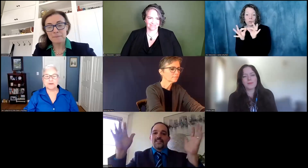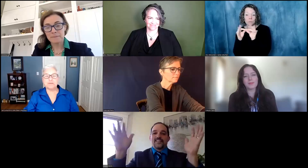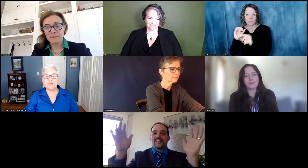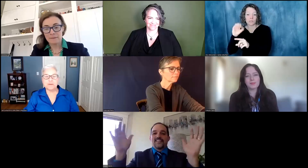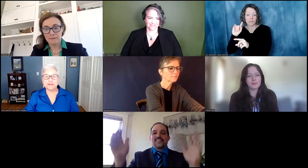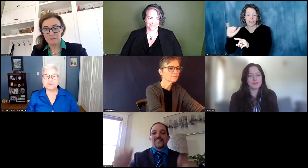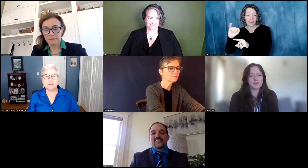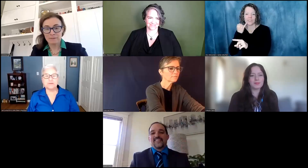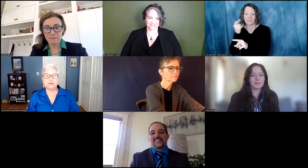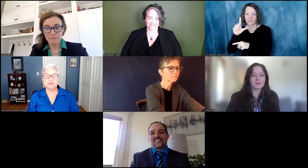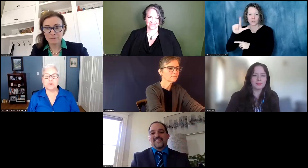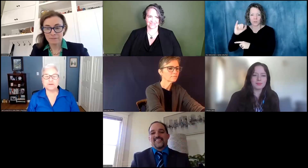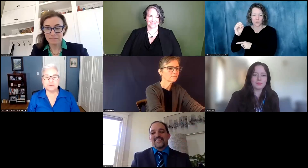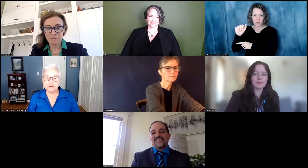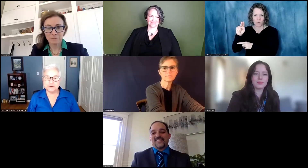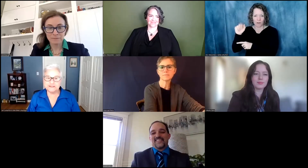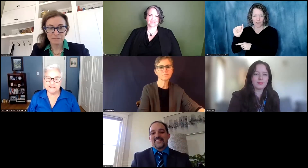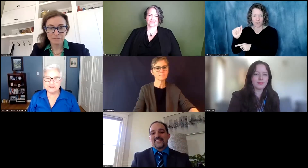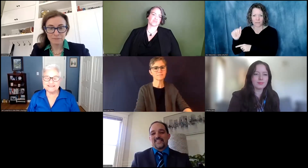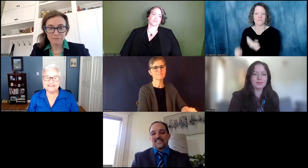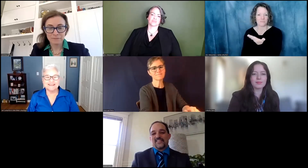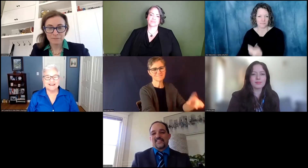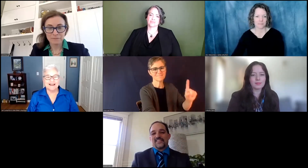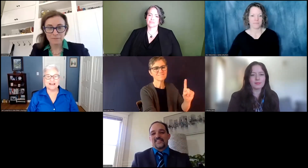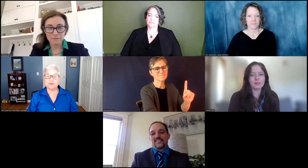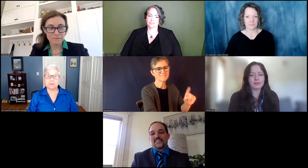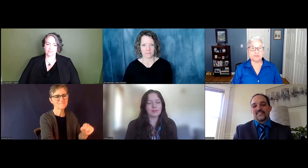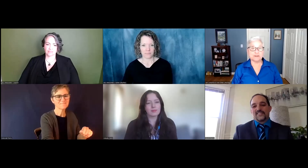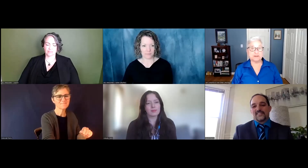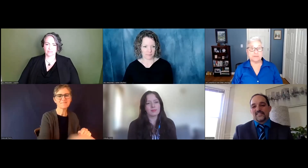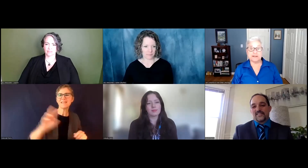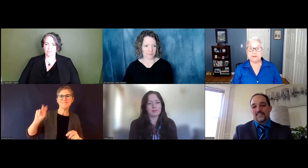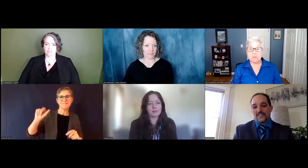Thank you very much. Thank you for those wonderful introductions. I have the privilege of being the